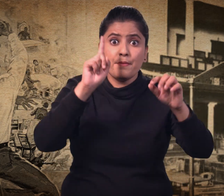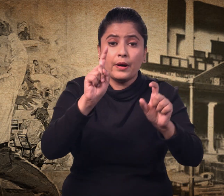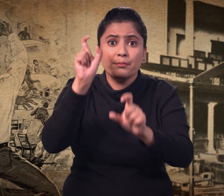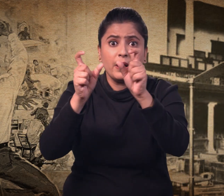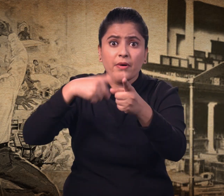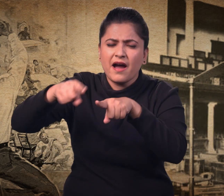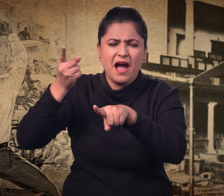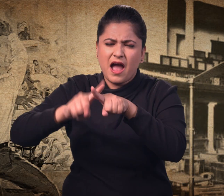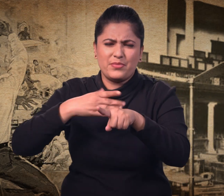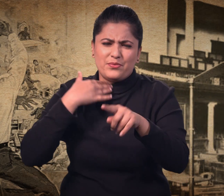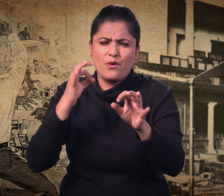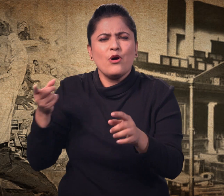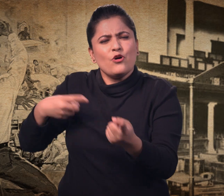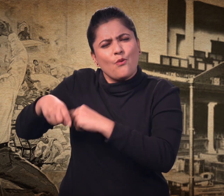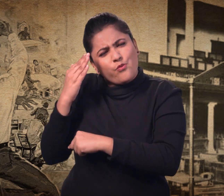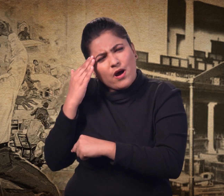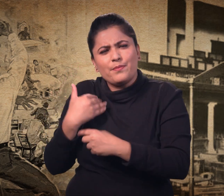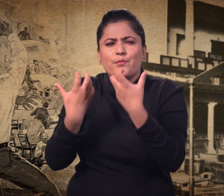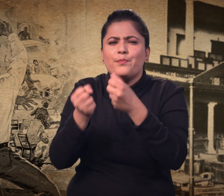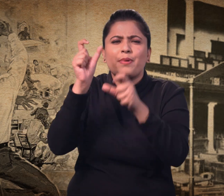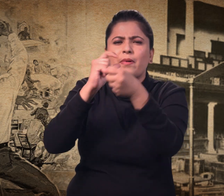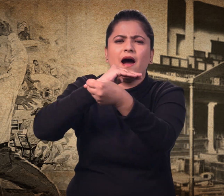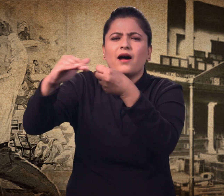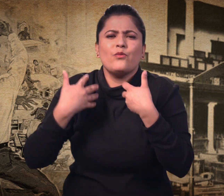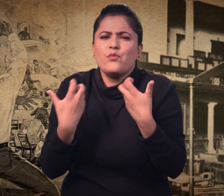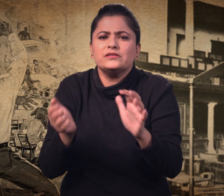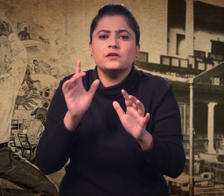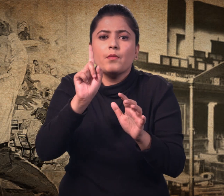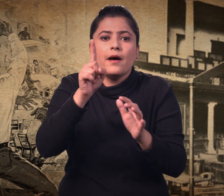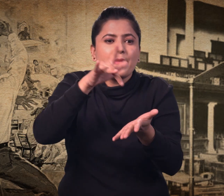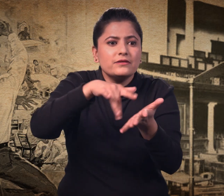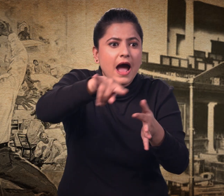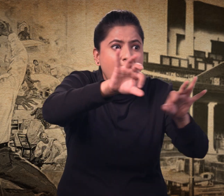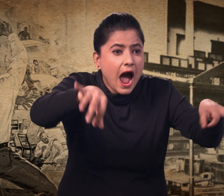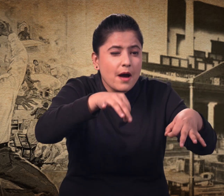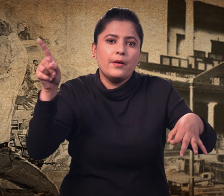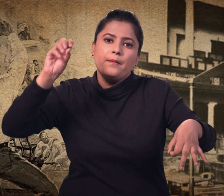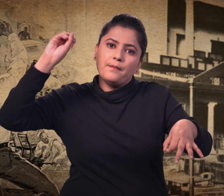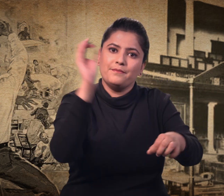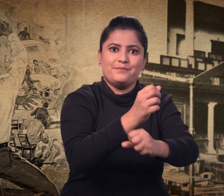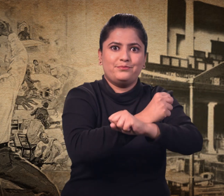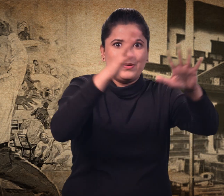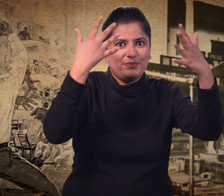However, they did not want to kill anybody. They threw the bomb in an empty space.